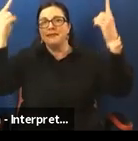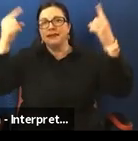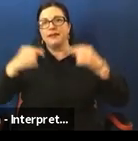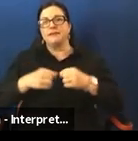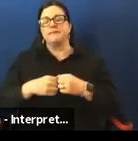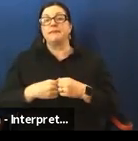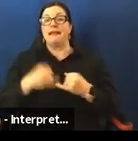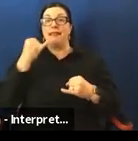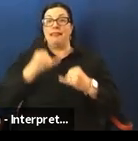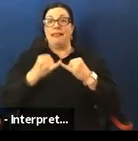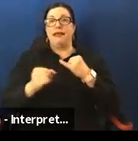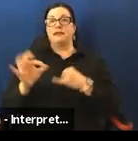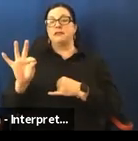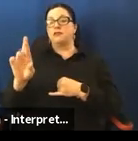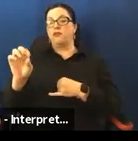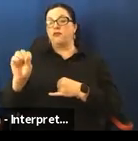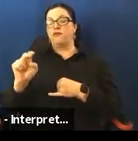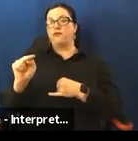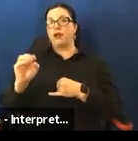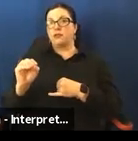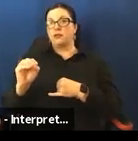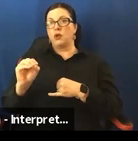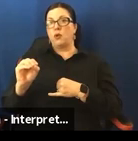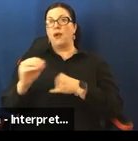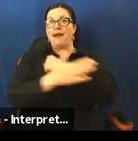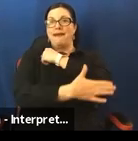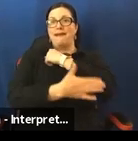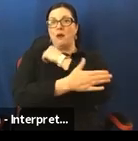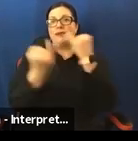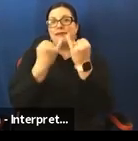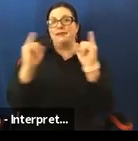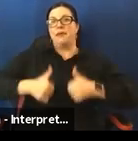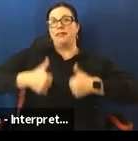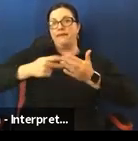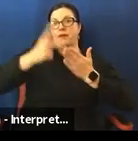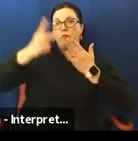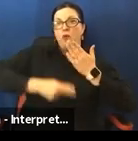Jason Williams: So again, when I was a social worker for two years. That's a program again designed to help kids get ready for the real world.